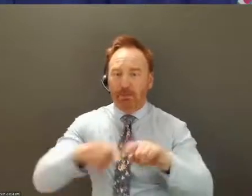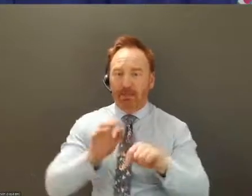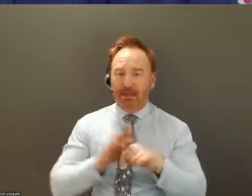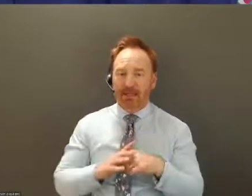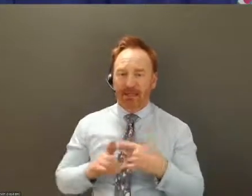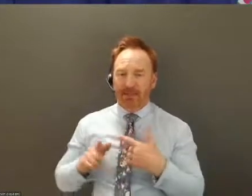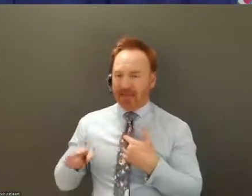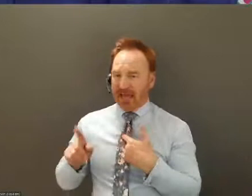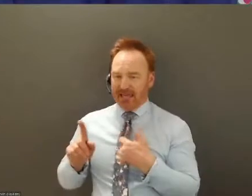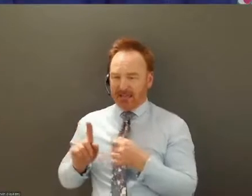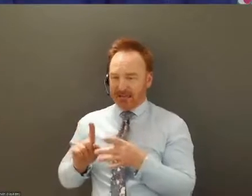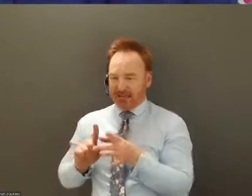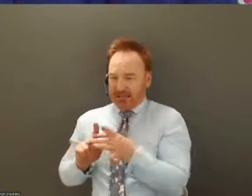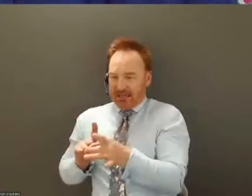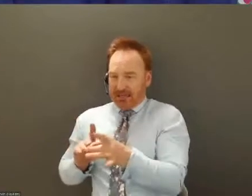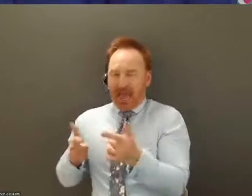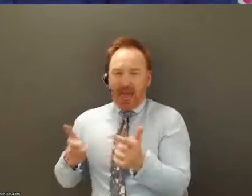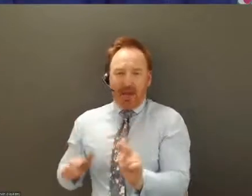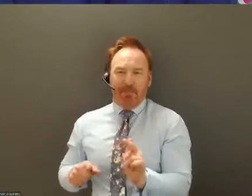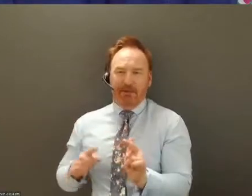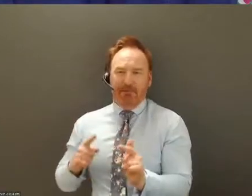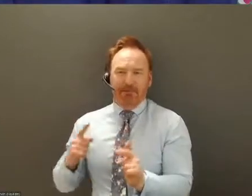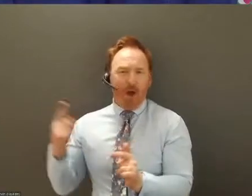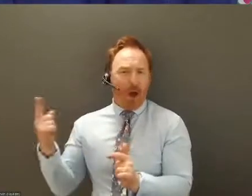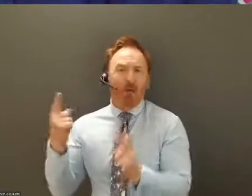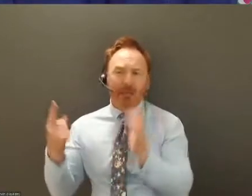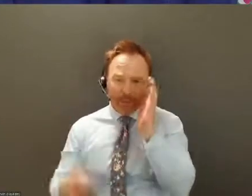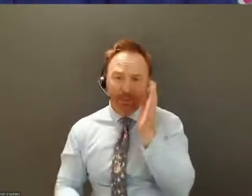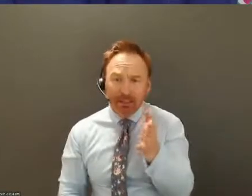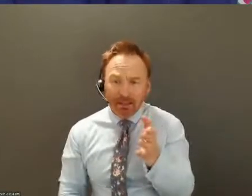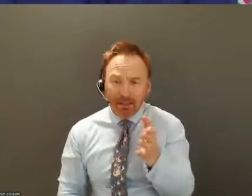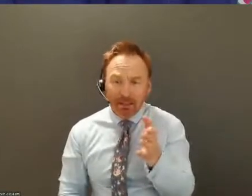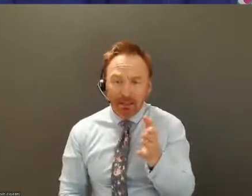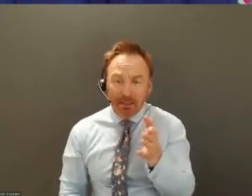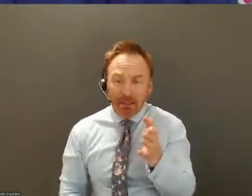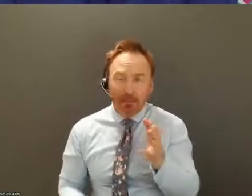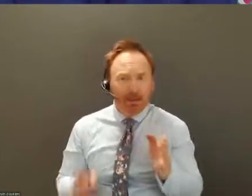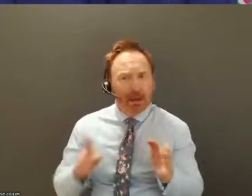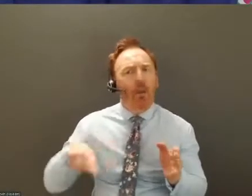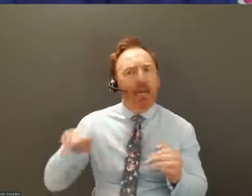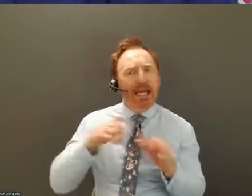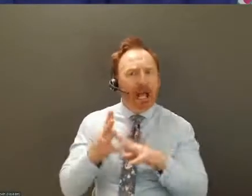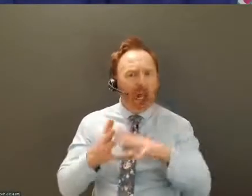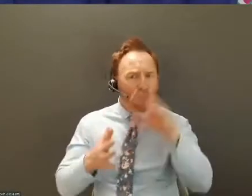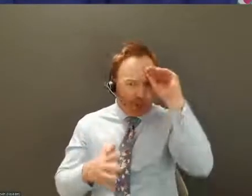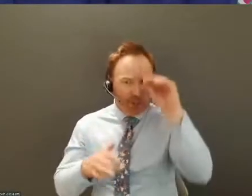CK RW. Reporter: I'm not sure if